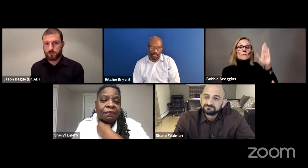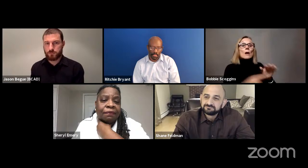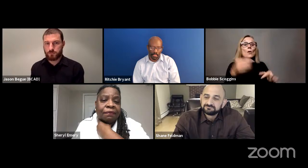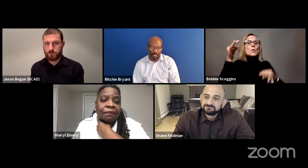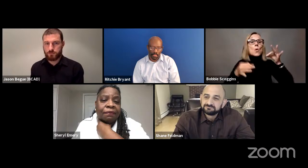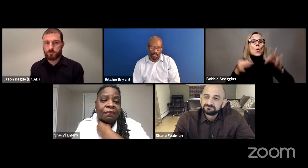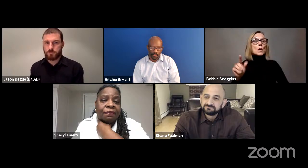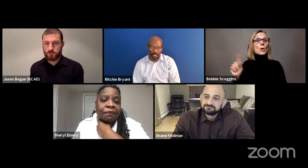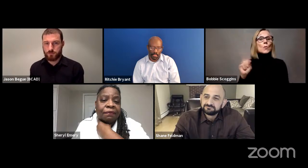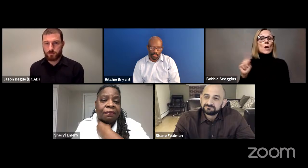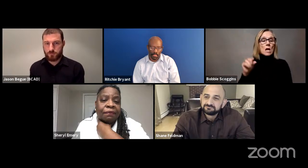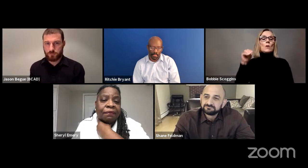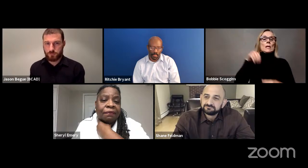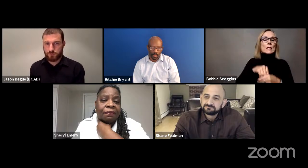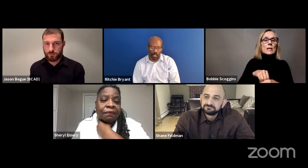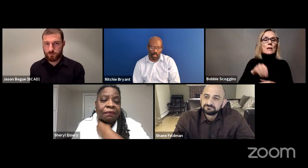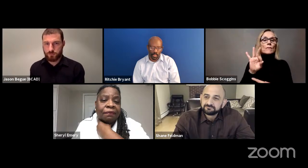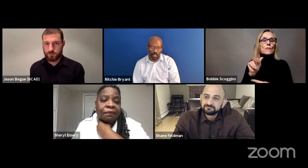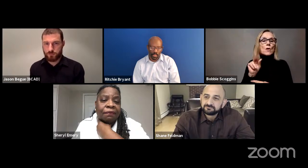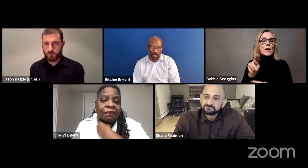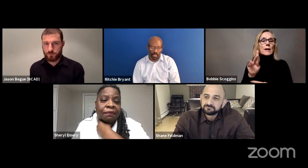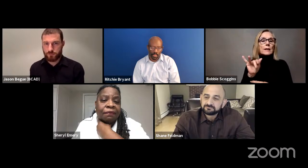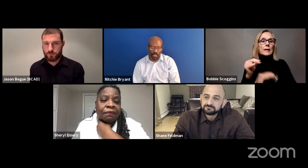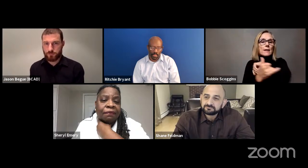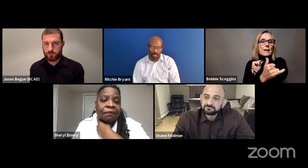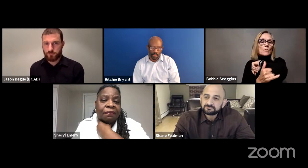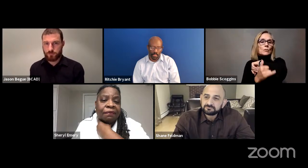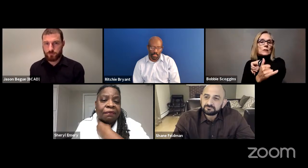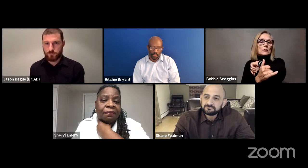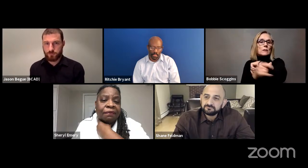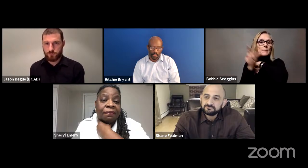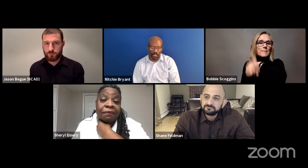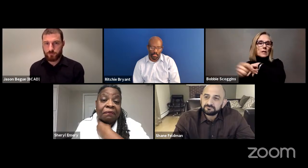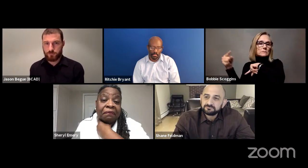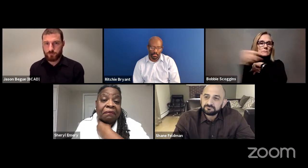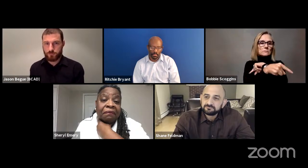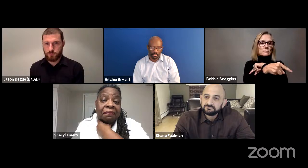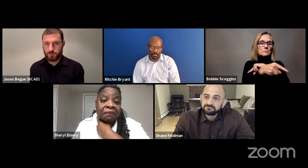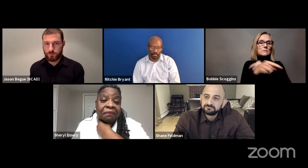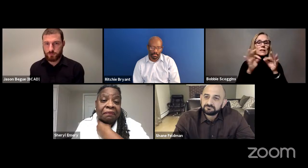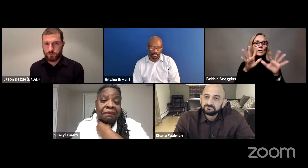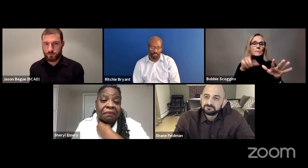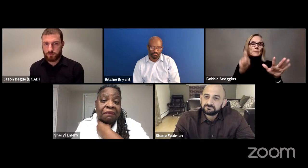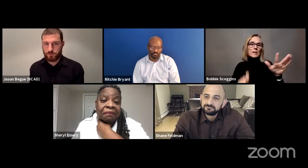in terms of your disciplinary action. And this is for a court in Franklin County. You